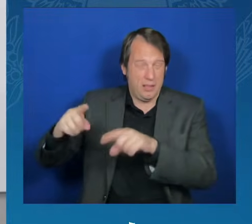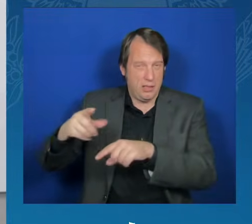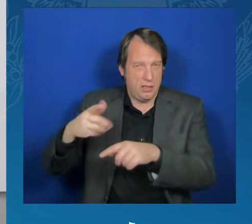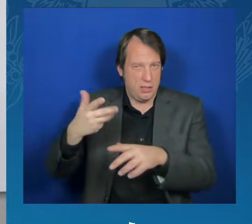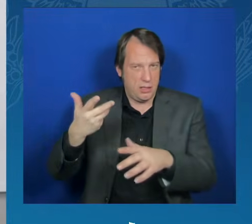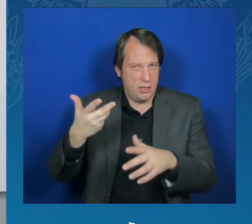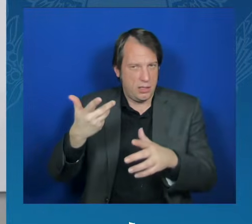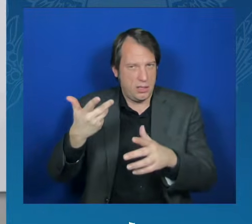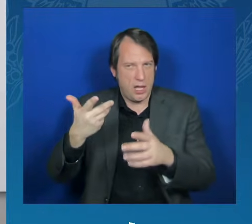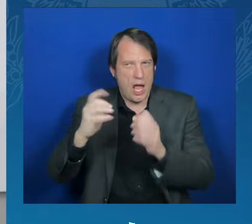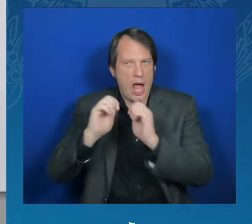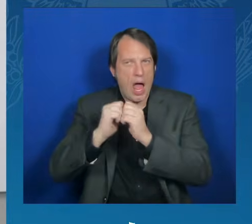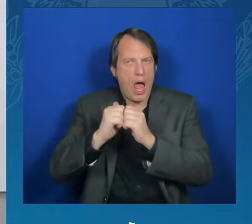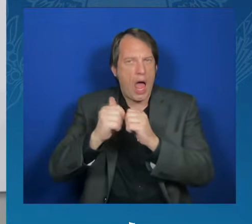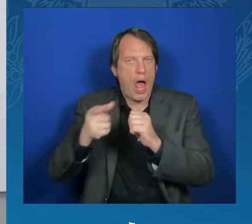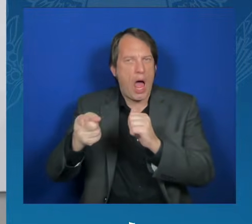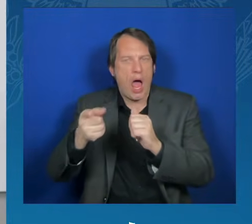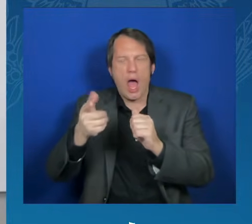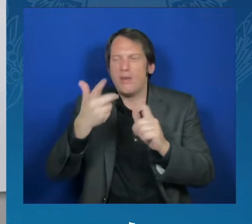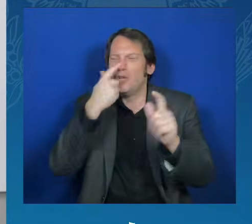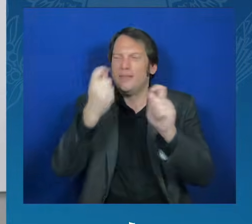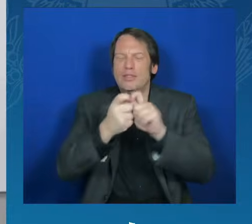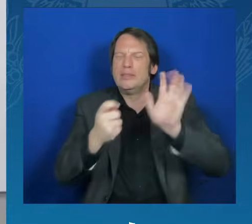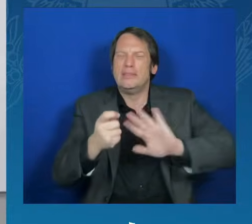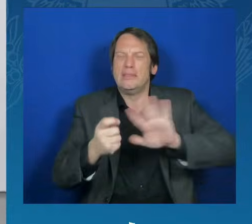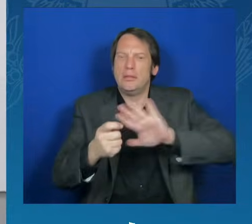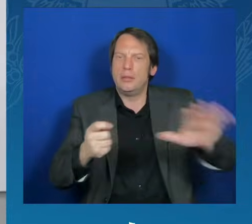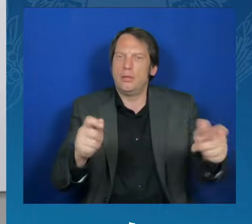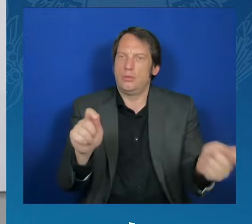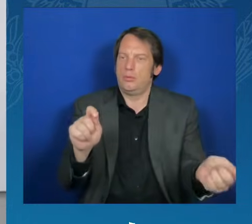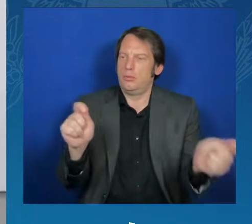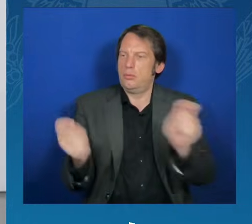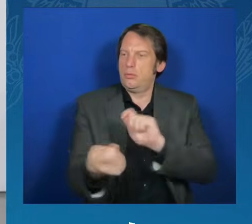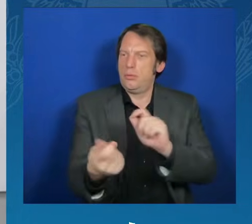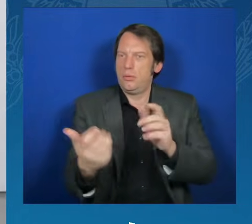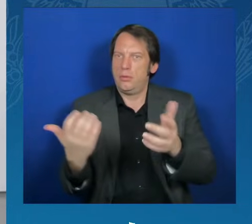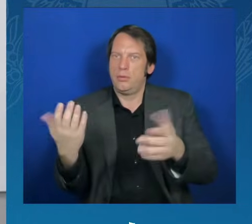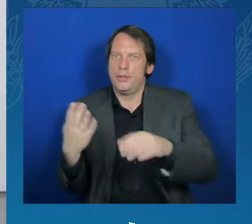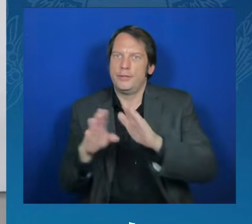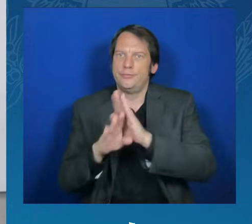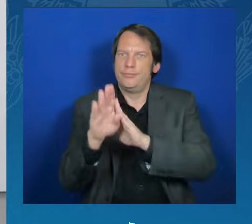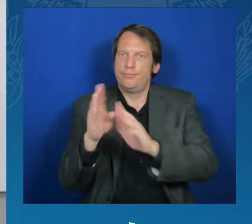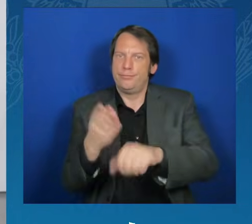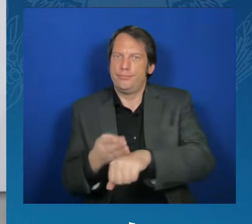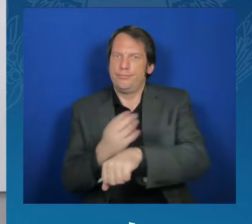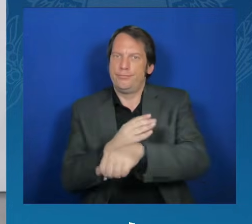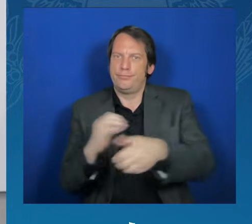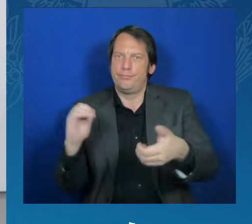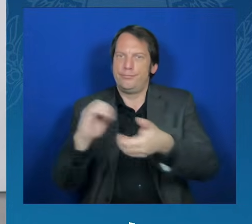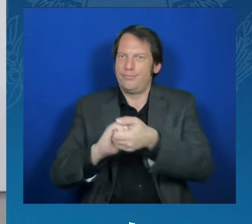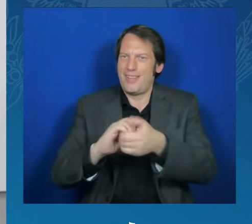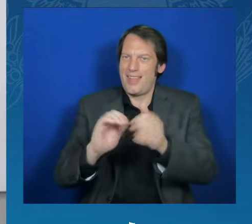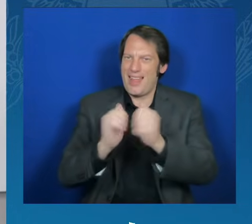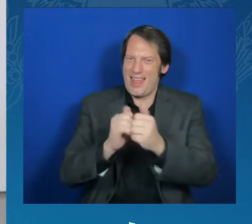How do we get from here to there? How do we get to where -- what you said about two-state solution,